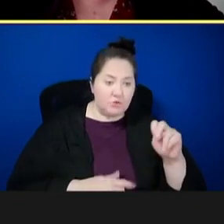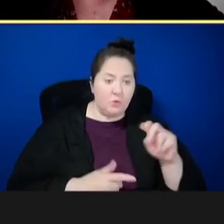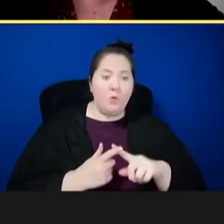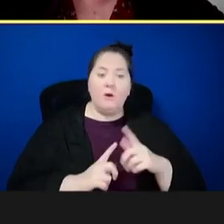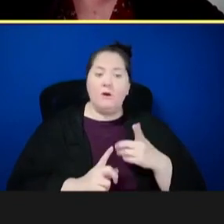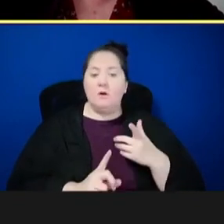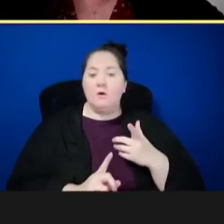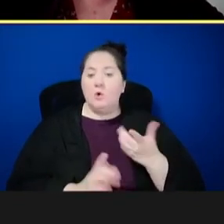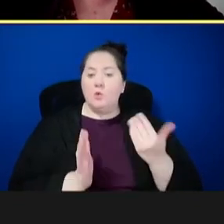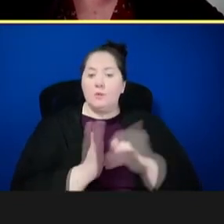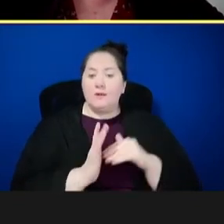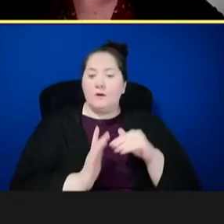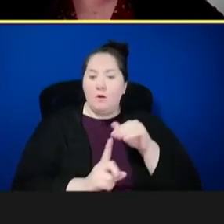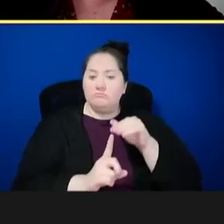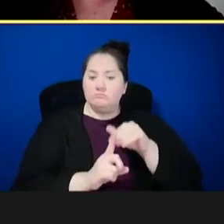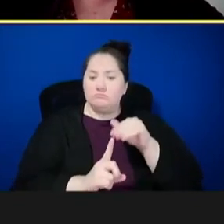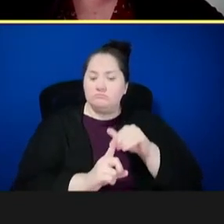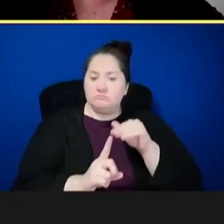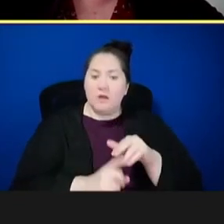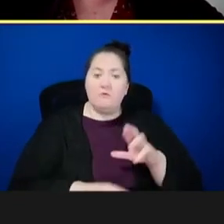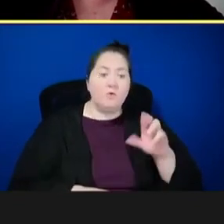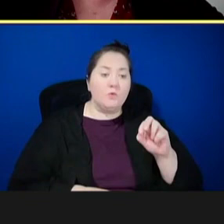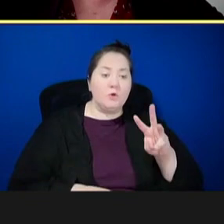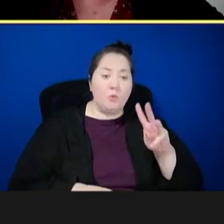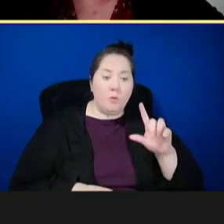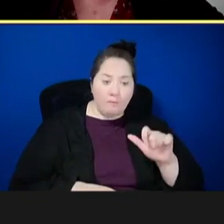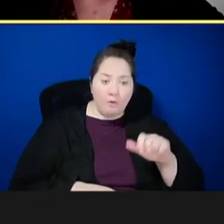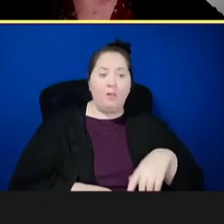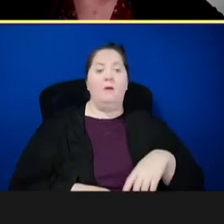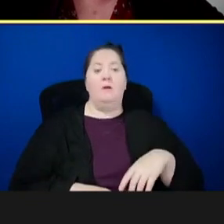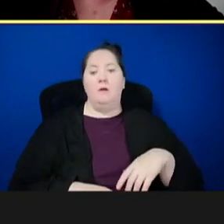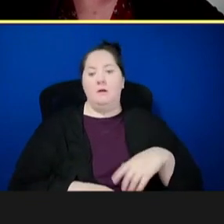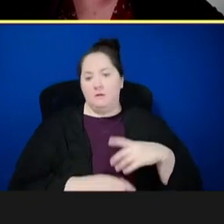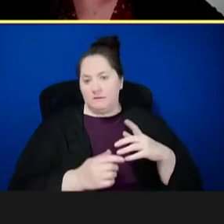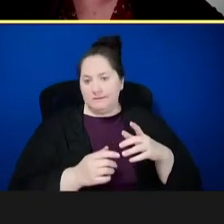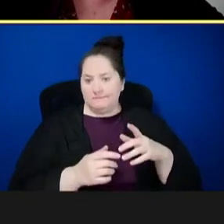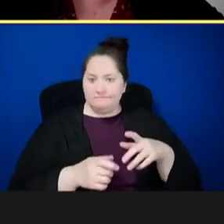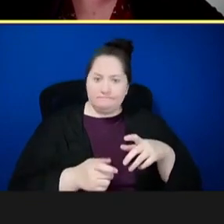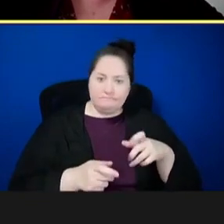renewable consent document for multiple vaccines on admission saves a lot of time and energy,